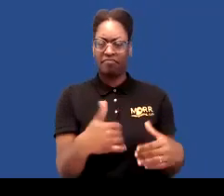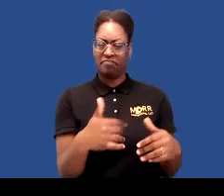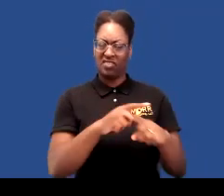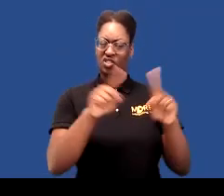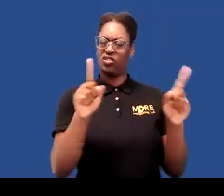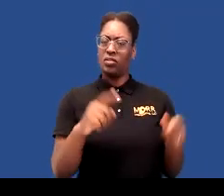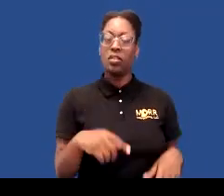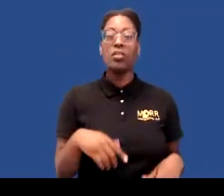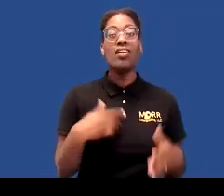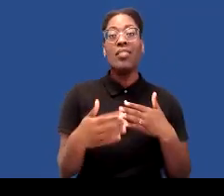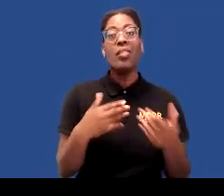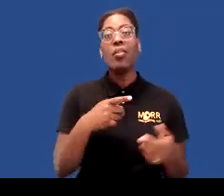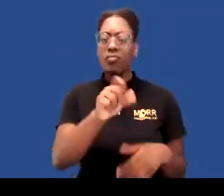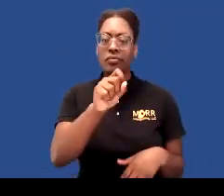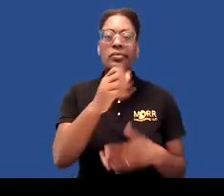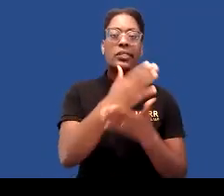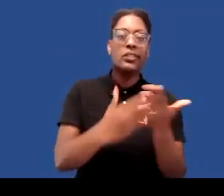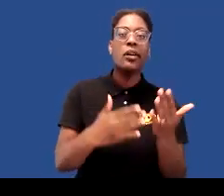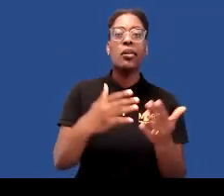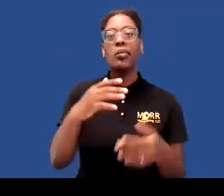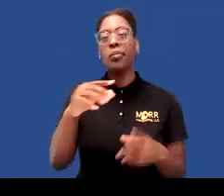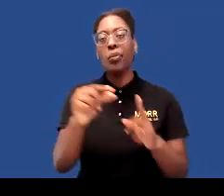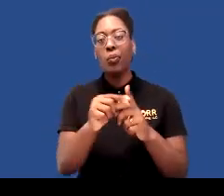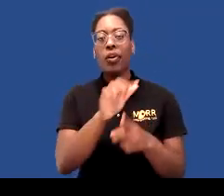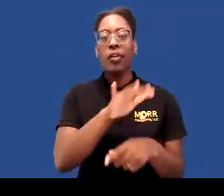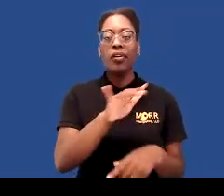there were a couple of misspellings here, a couple of missed commas or whatever there,